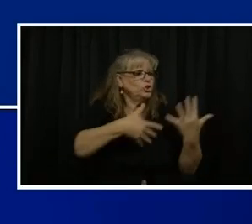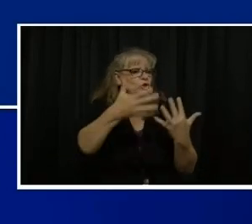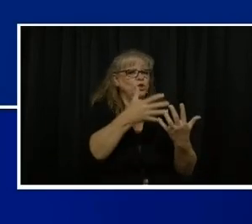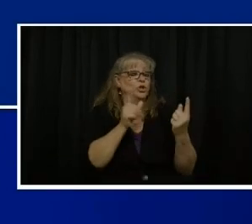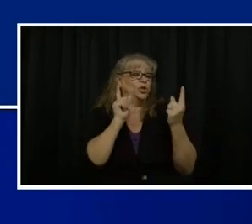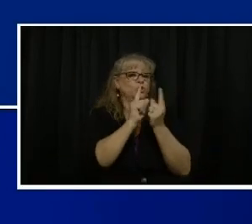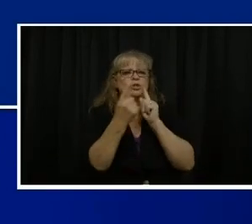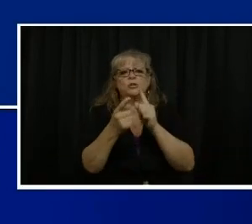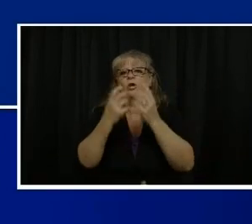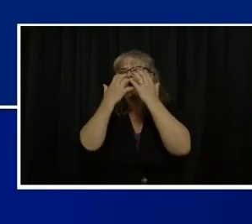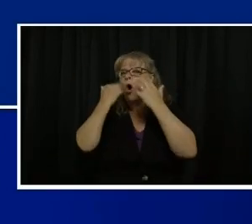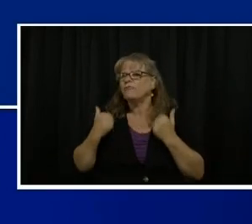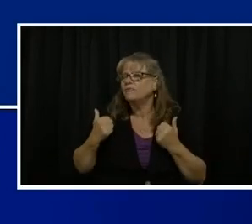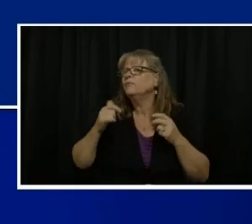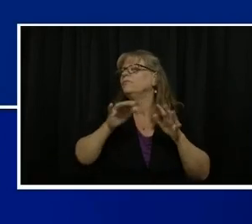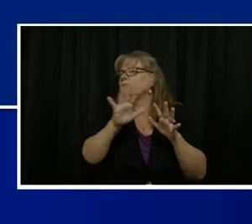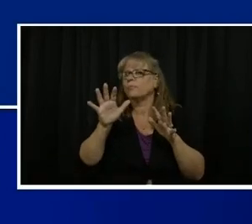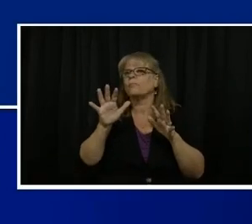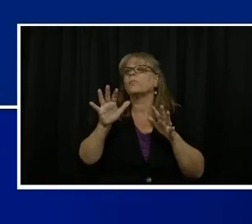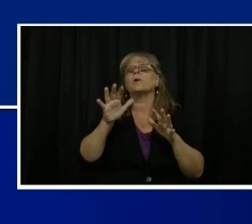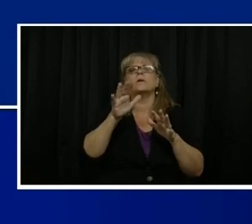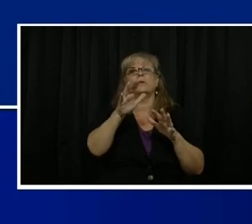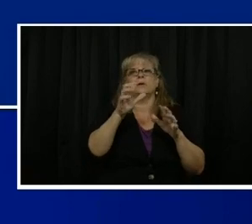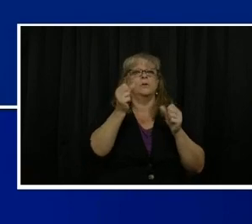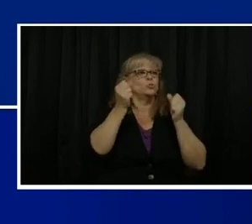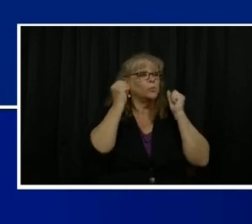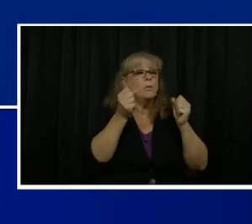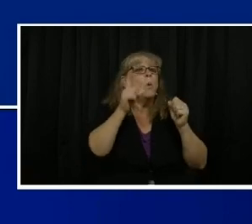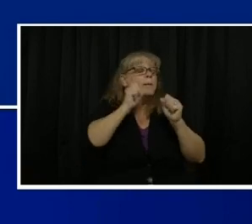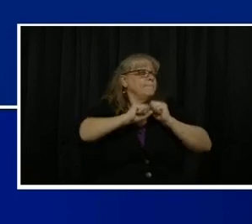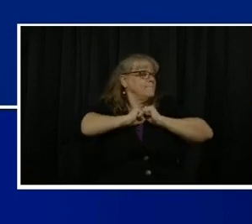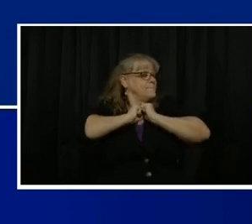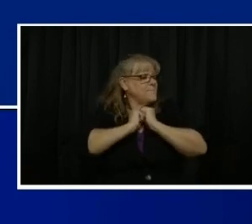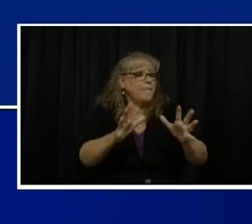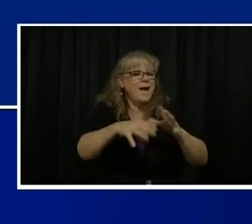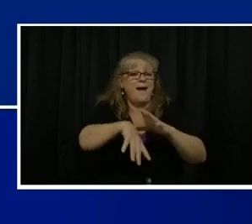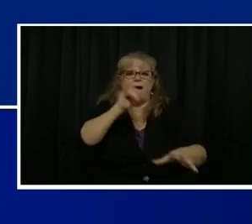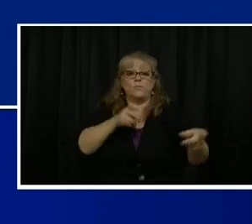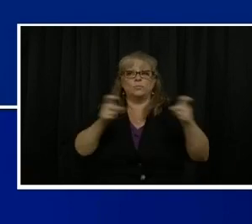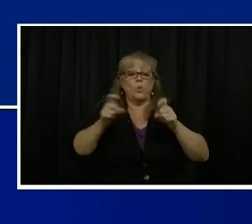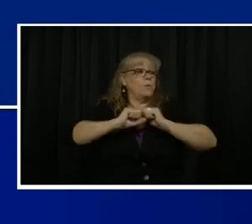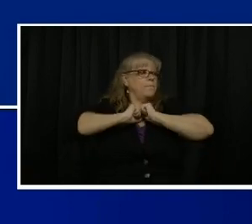OPPORTUNITY. IF WE DON'T ACT, AT THE CURRENT RATE THAT WE SAW, IF YOU